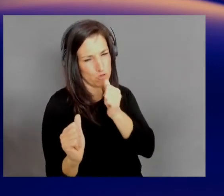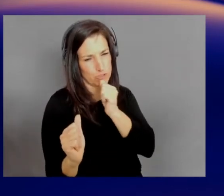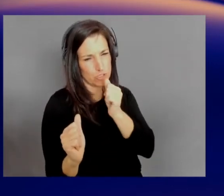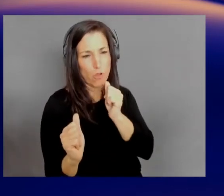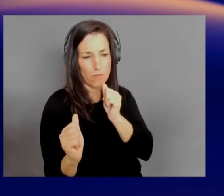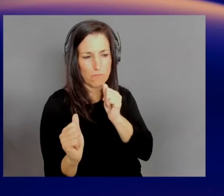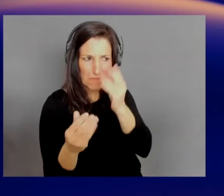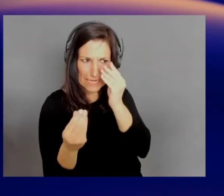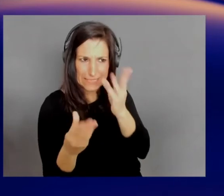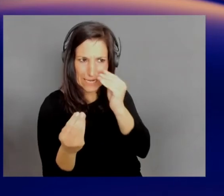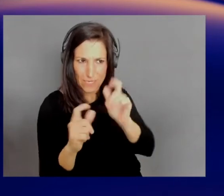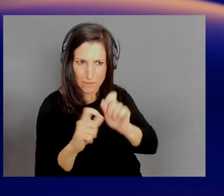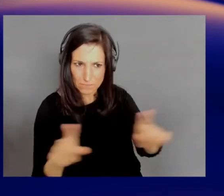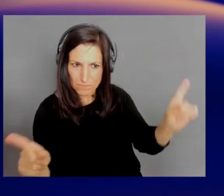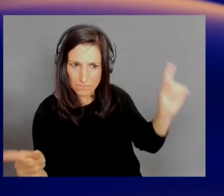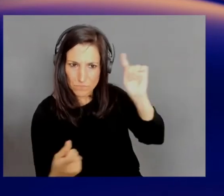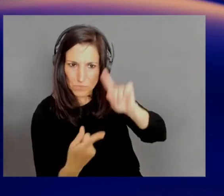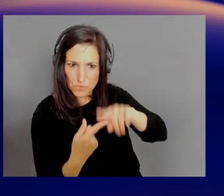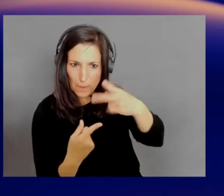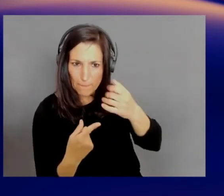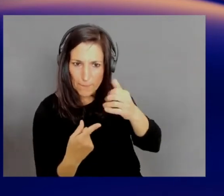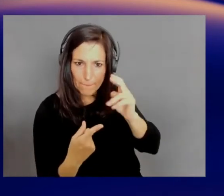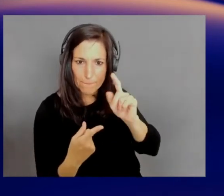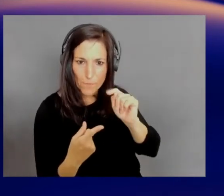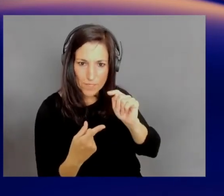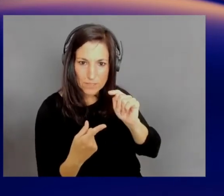So in this case I'm actually using their first name as a salutation.